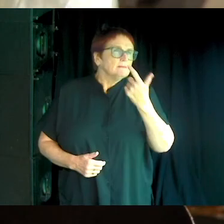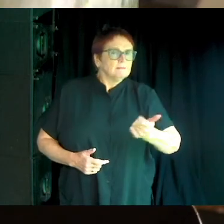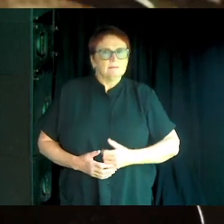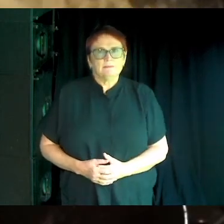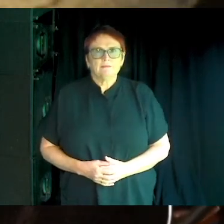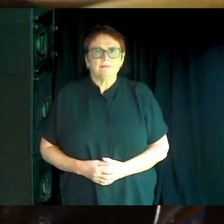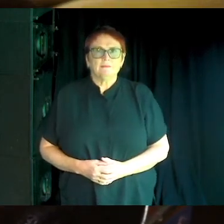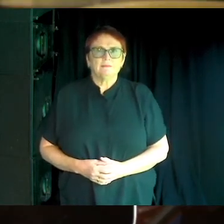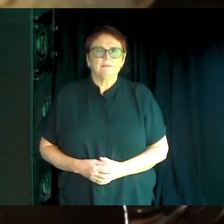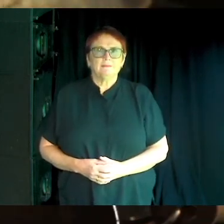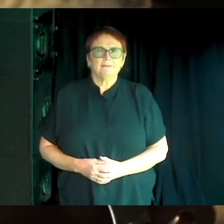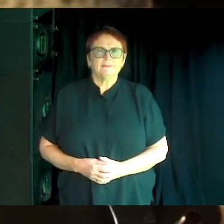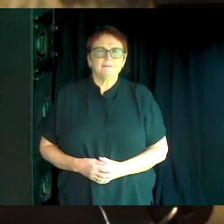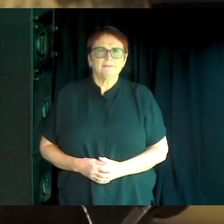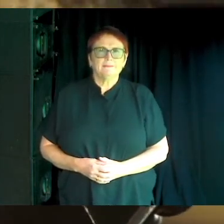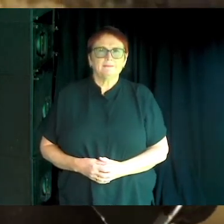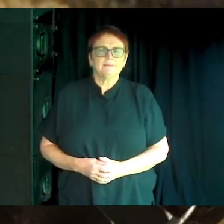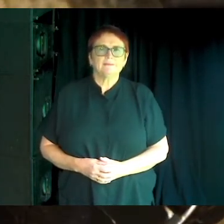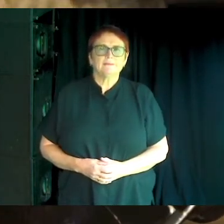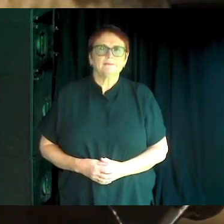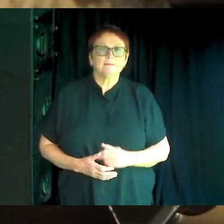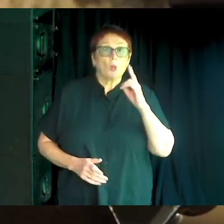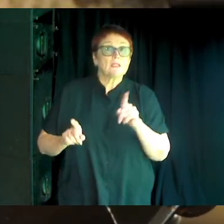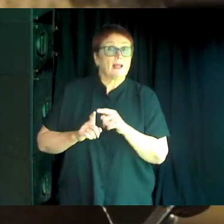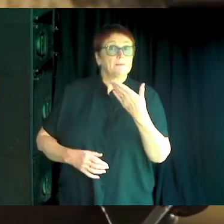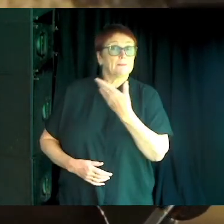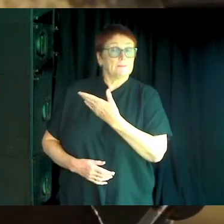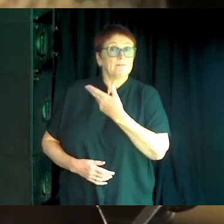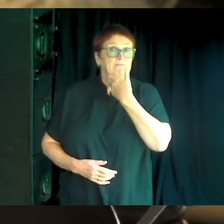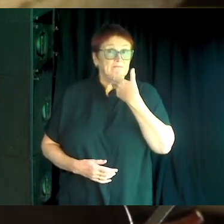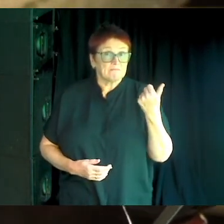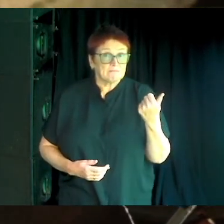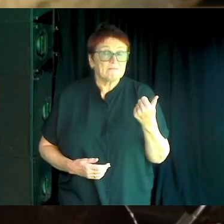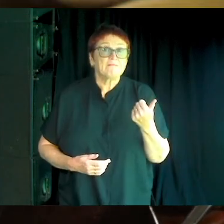oh my goodness so this is how it looks like so you see how it's nice and simmering